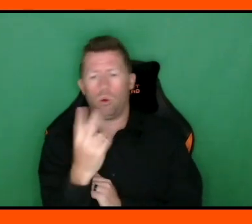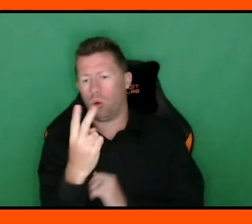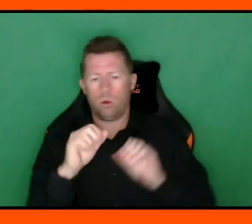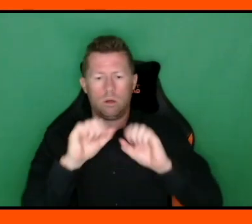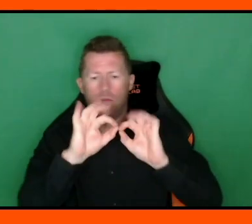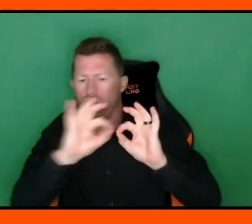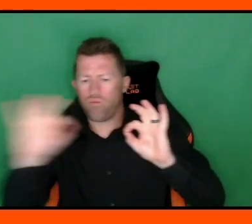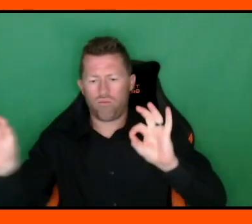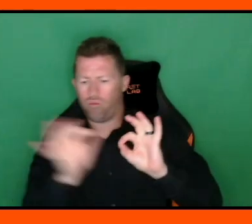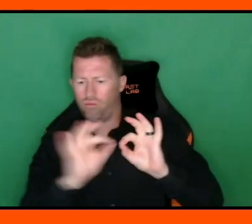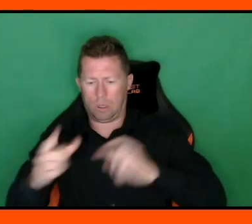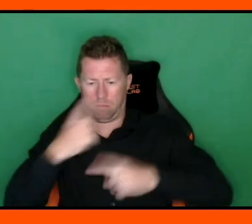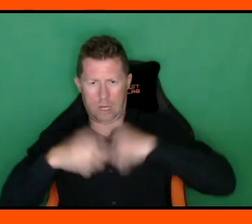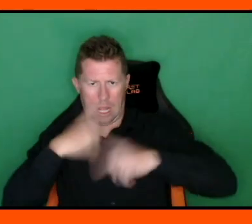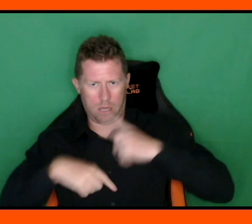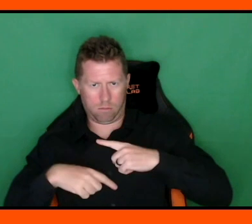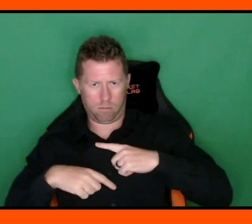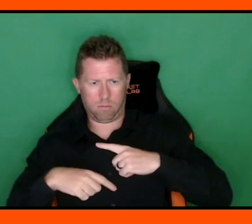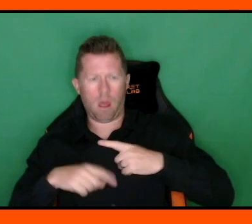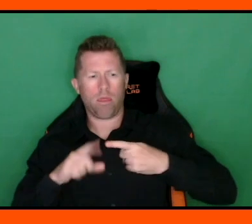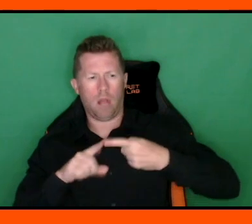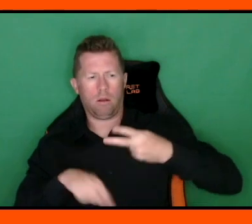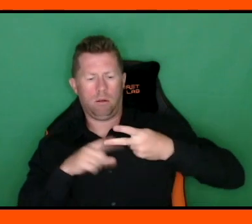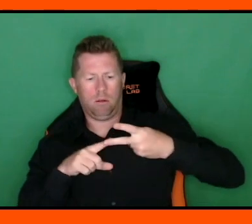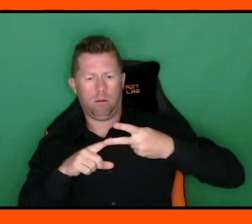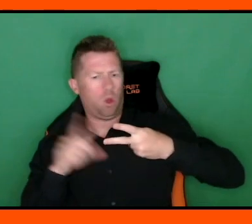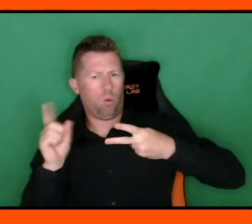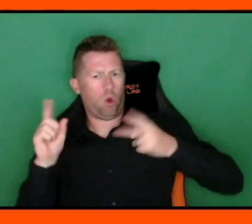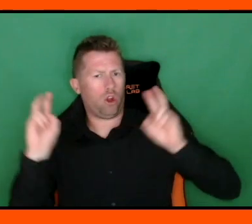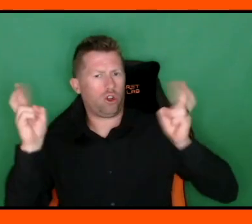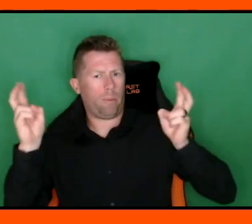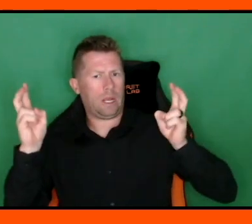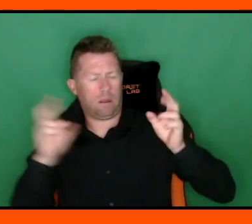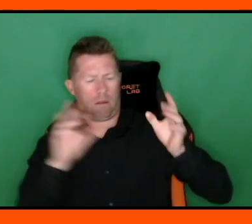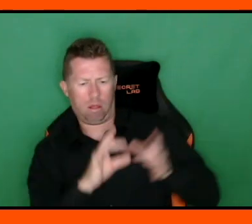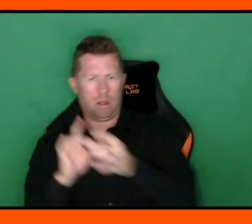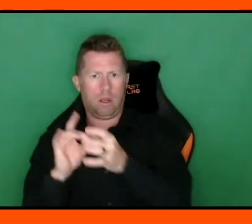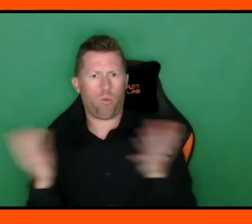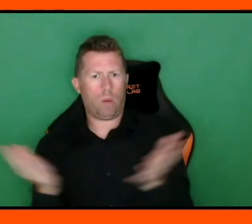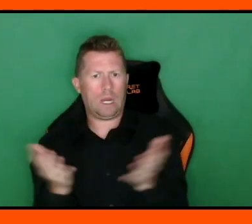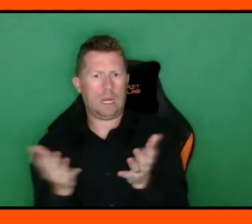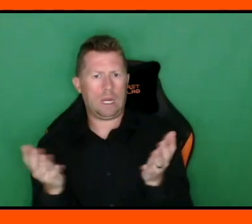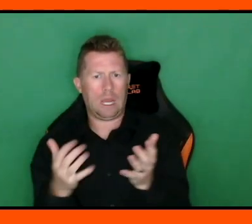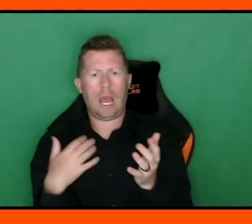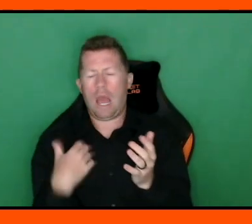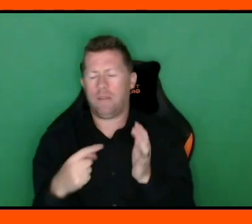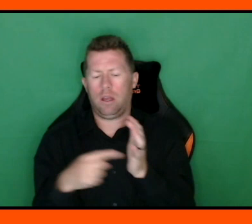Then we want to know what topic the information most relates to. We’ll have a pick list of themes for you to select from